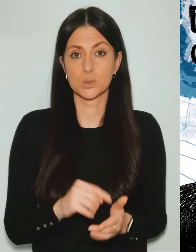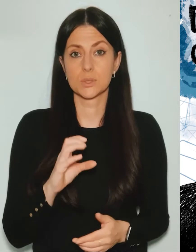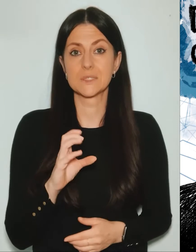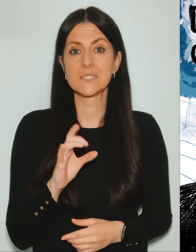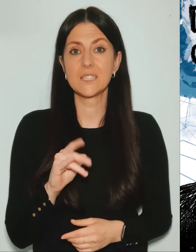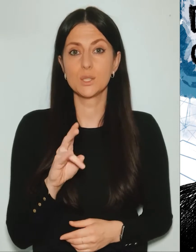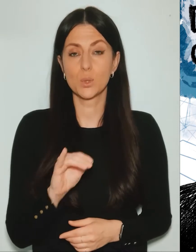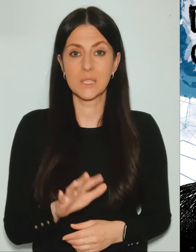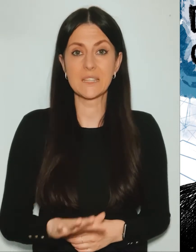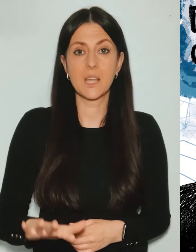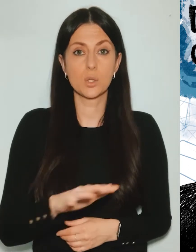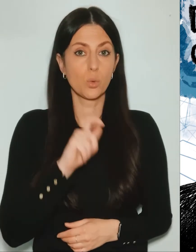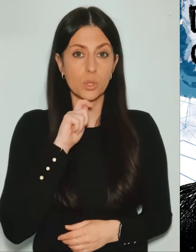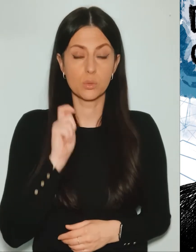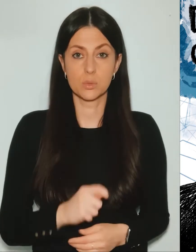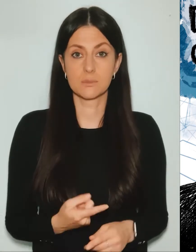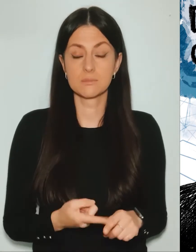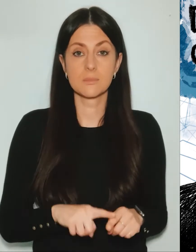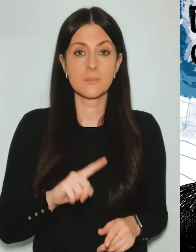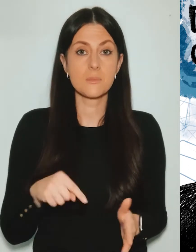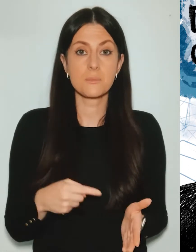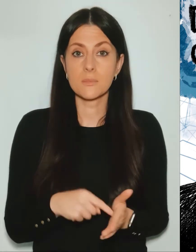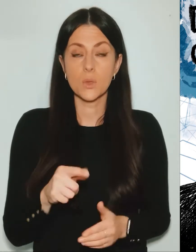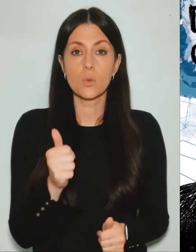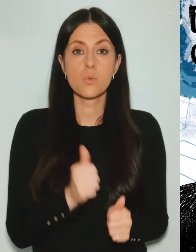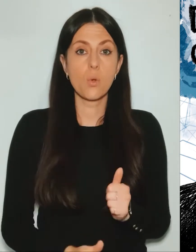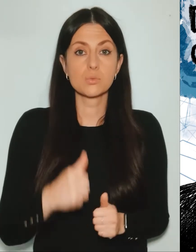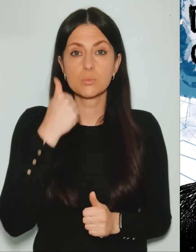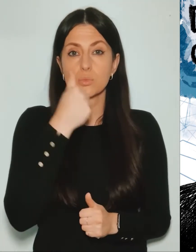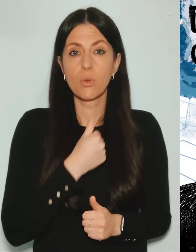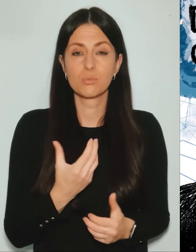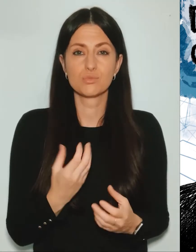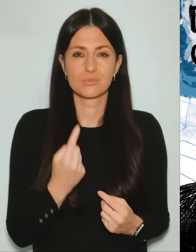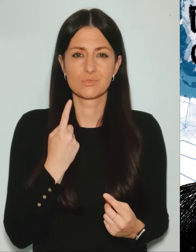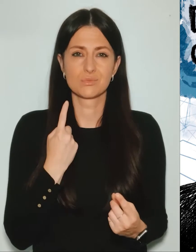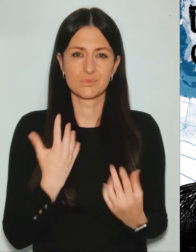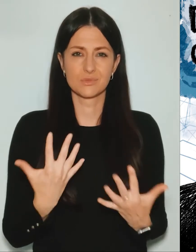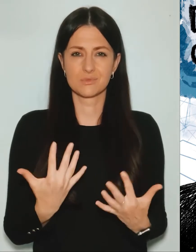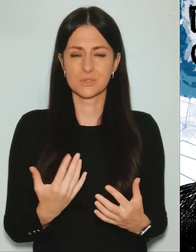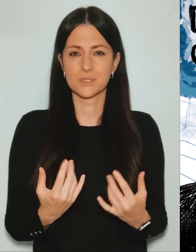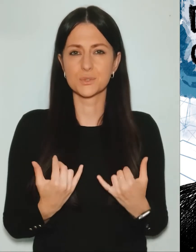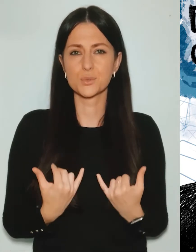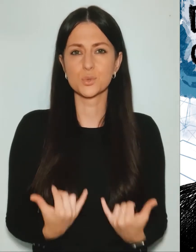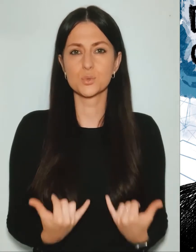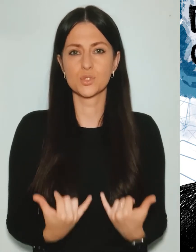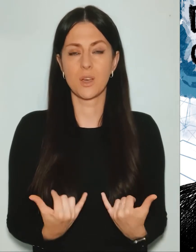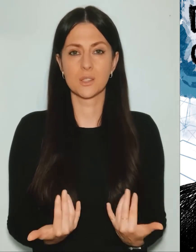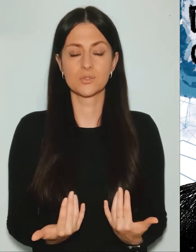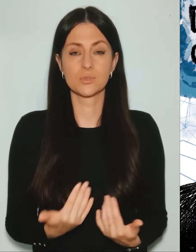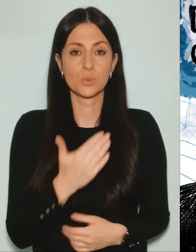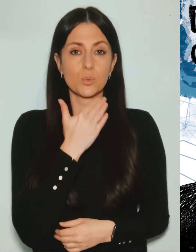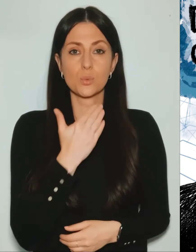because it just got brighter and more modern every year. A lot of festivals also!